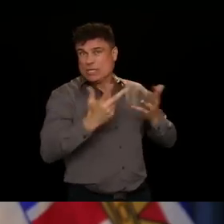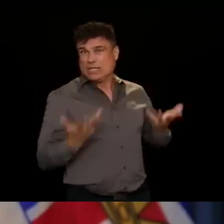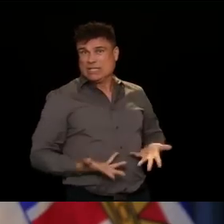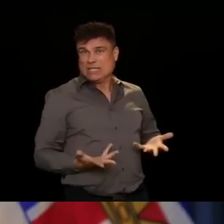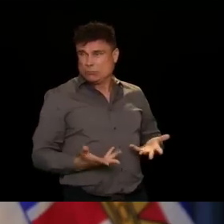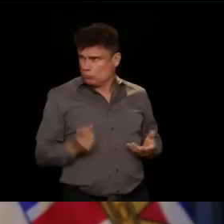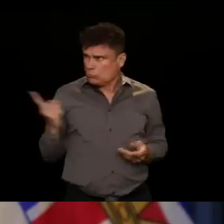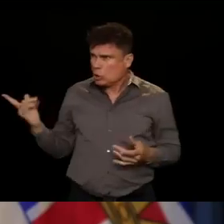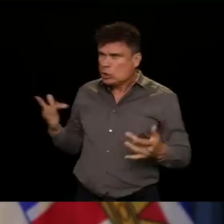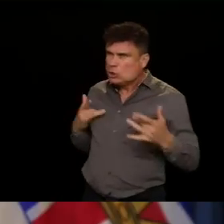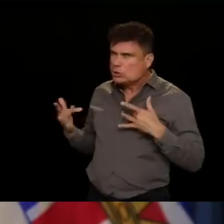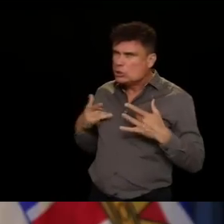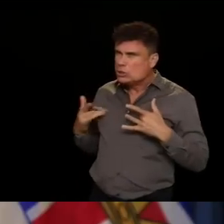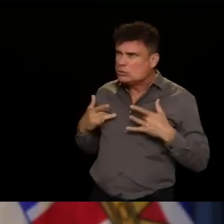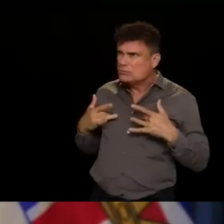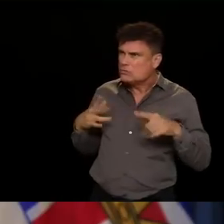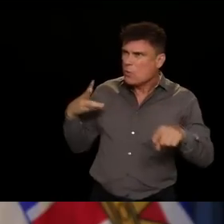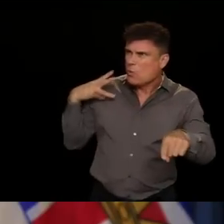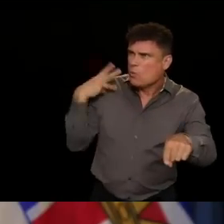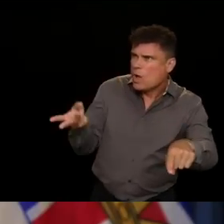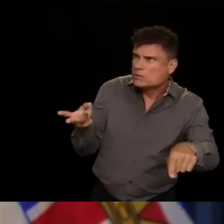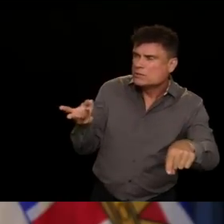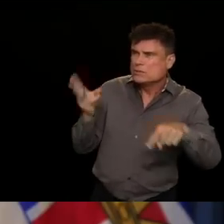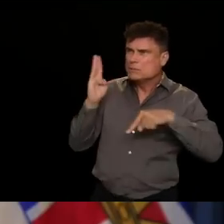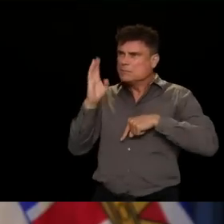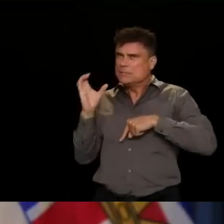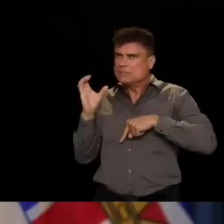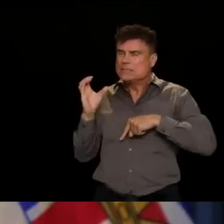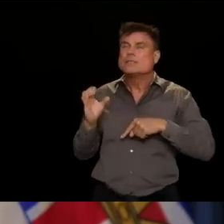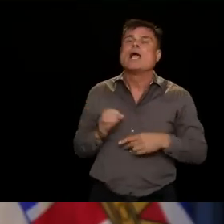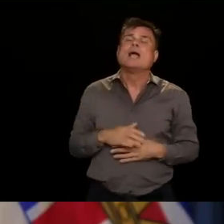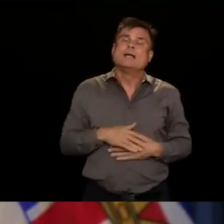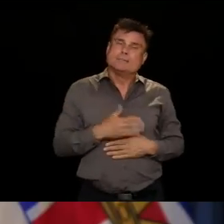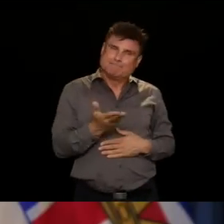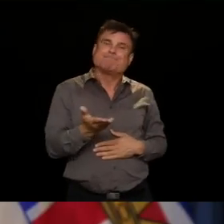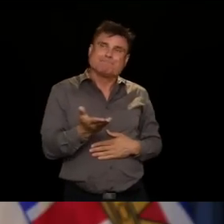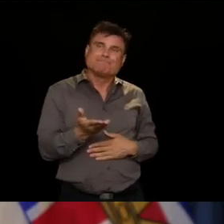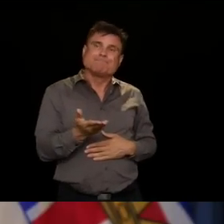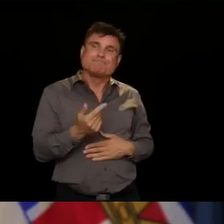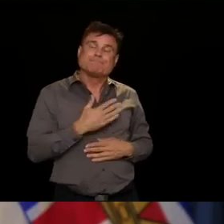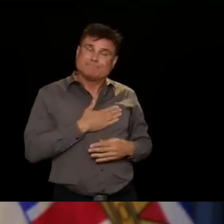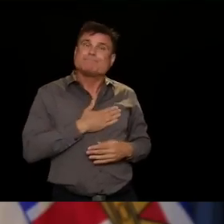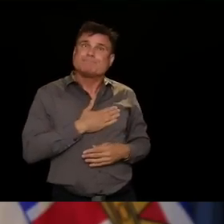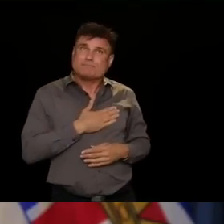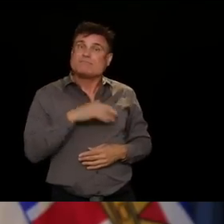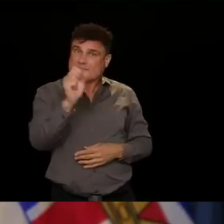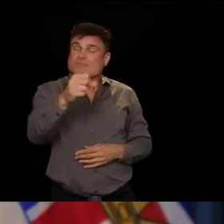contract the virus that seems to be rampaging through Washington State, are you concerned about how they could affect the timing of phase 3?